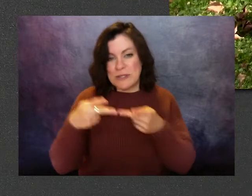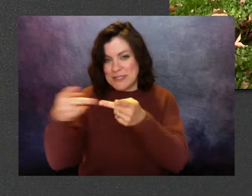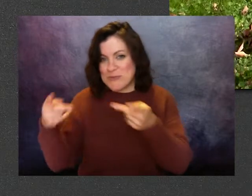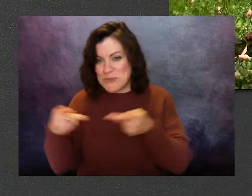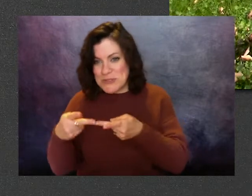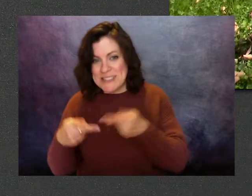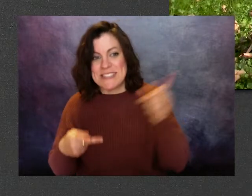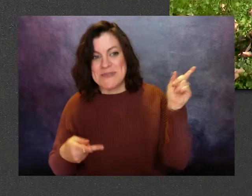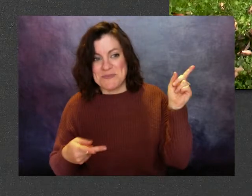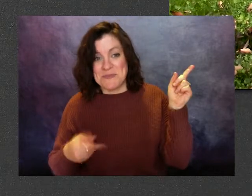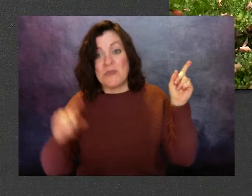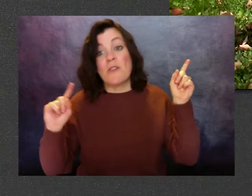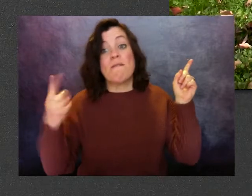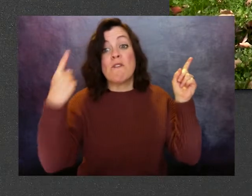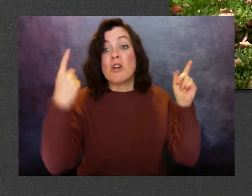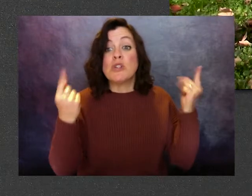First we're going to do cat pose.